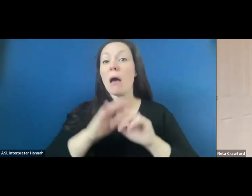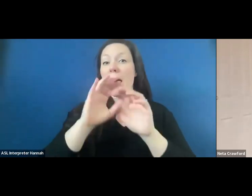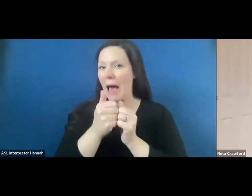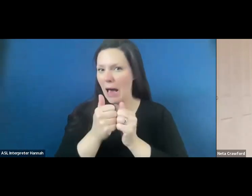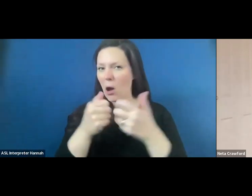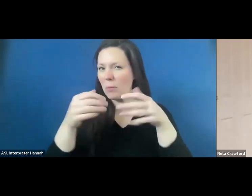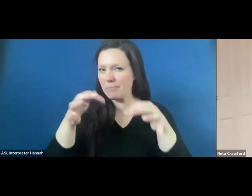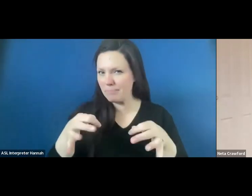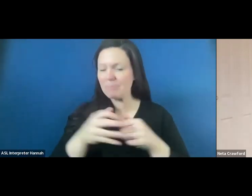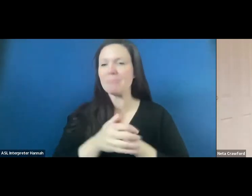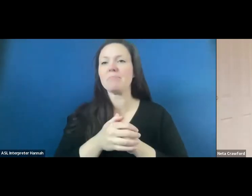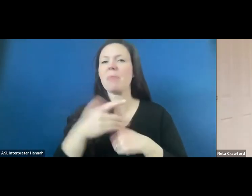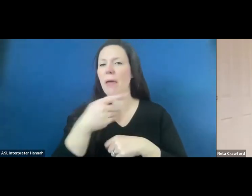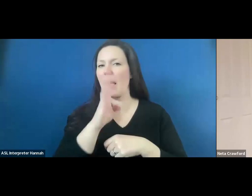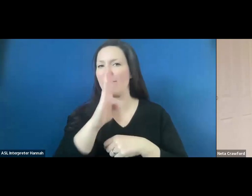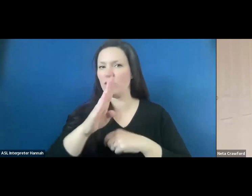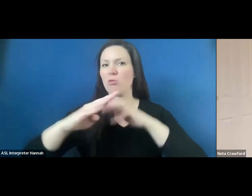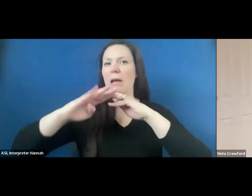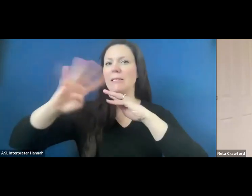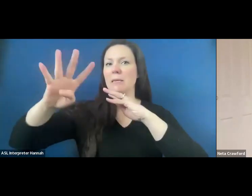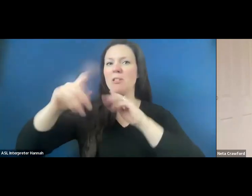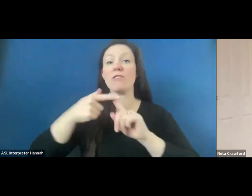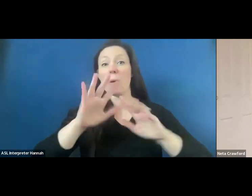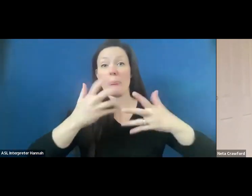First, the direct emissions from operations, including war.